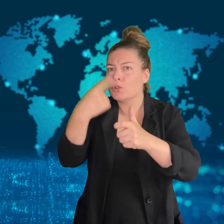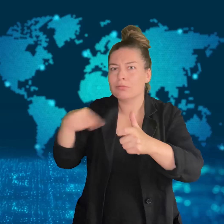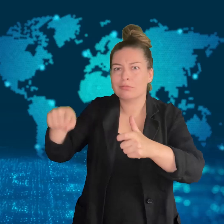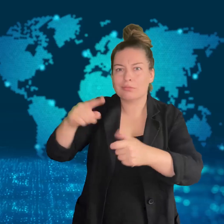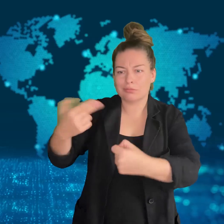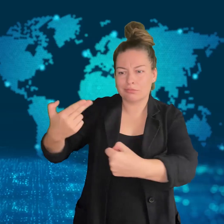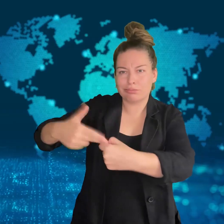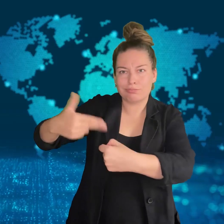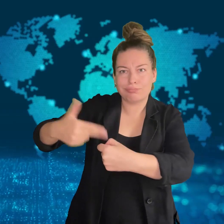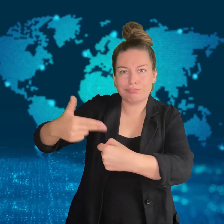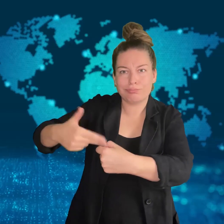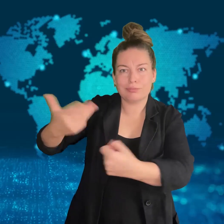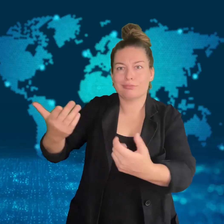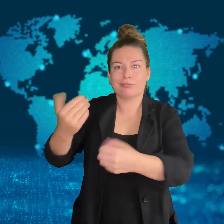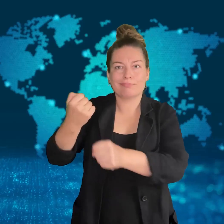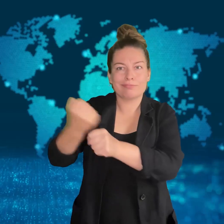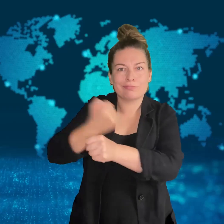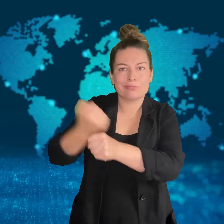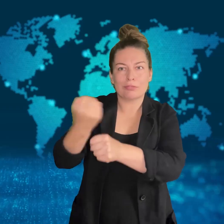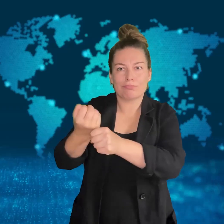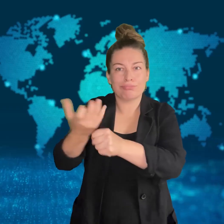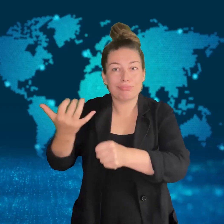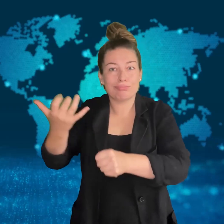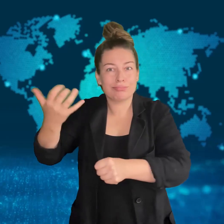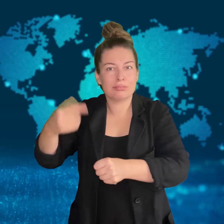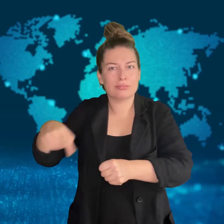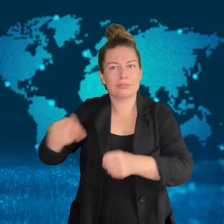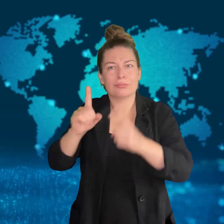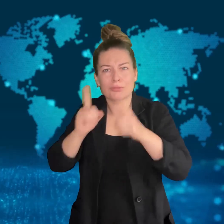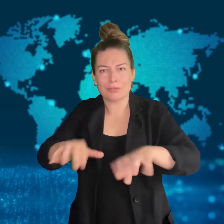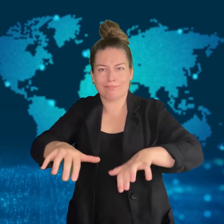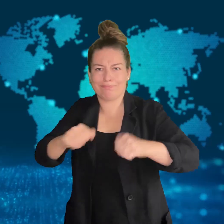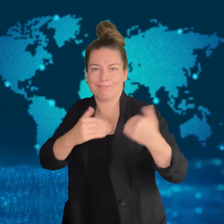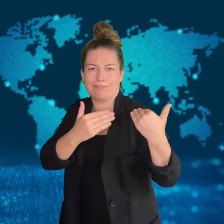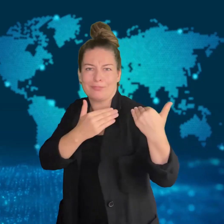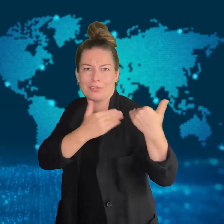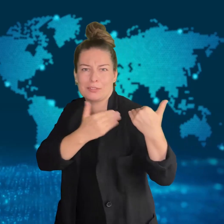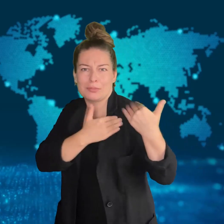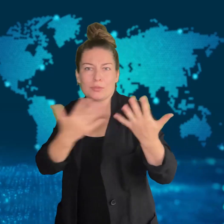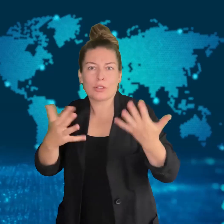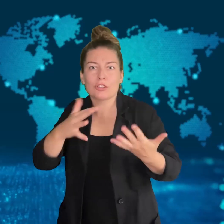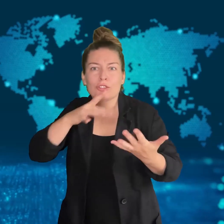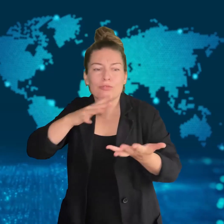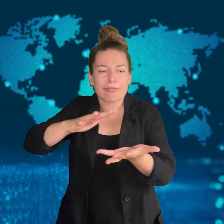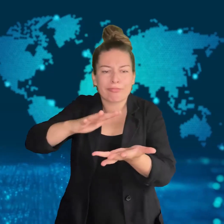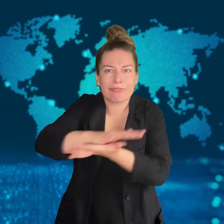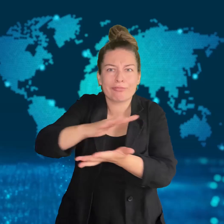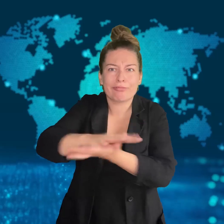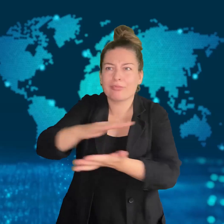a natural gas company.